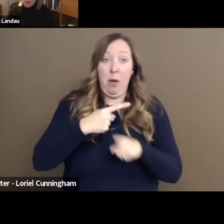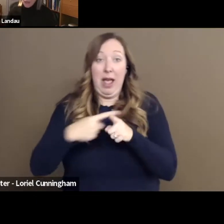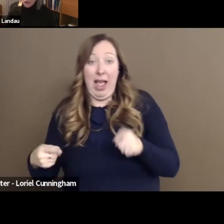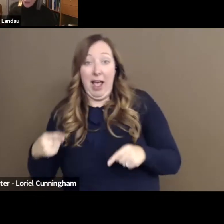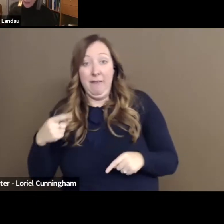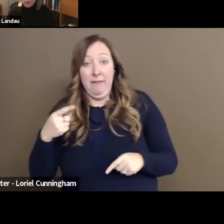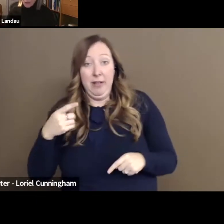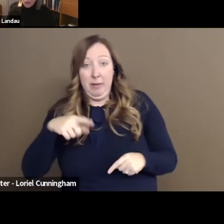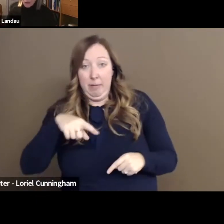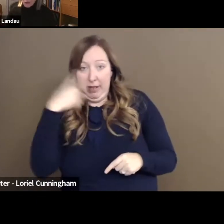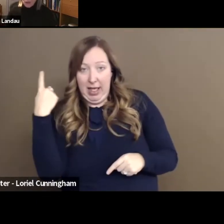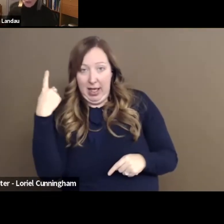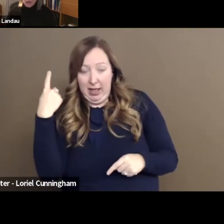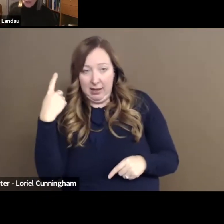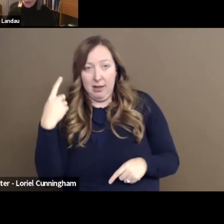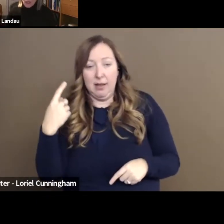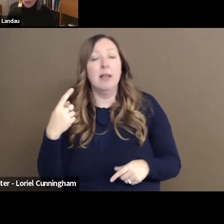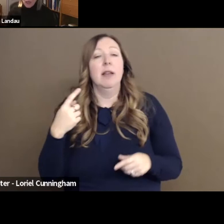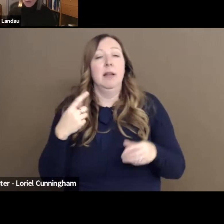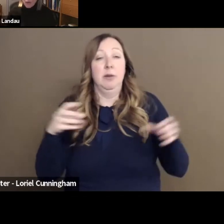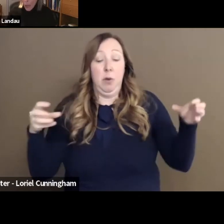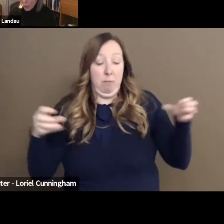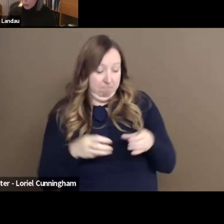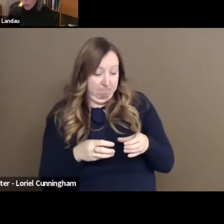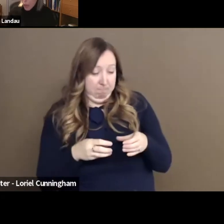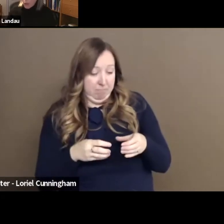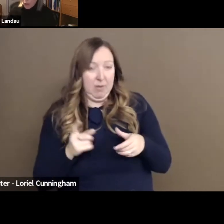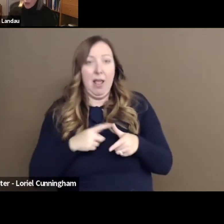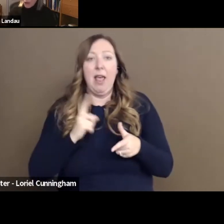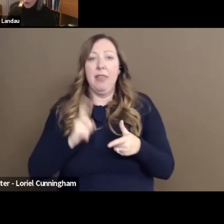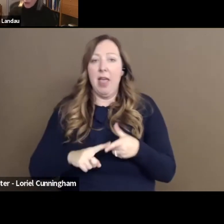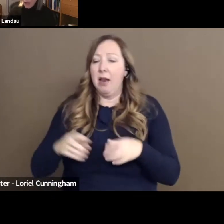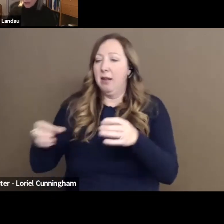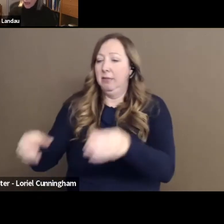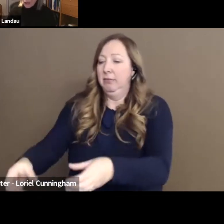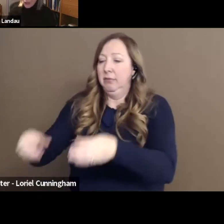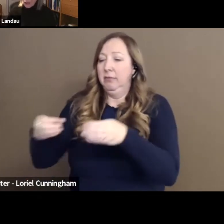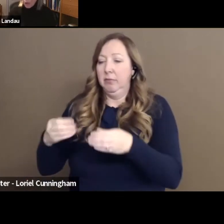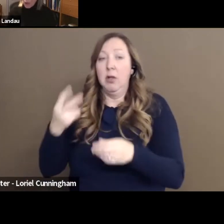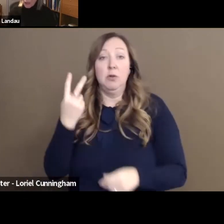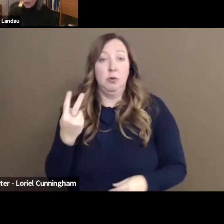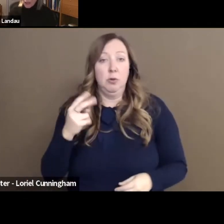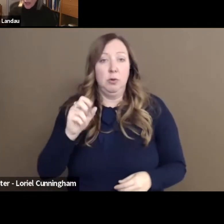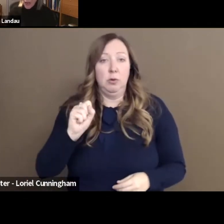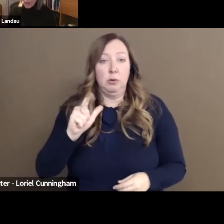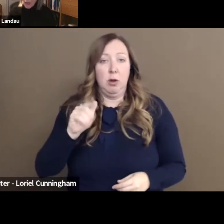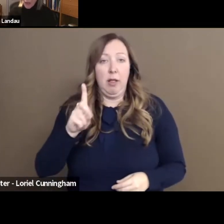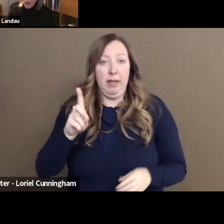then she'll pick up two of the solid blocks which is also